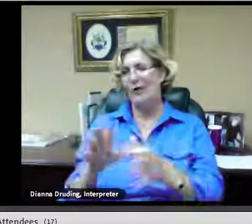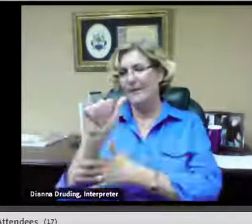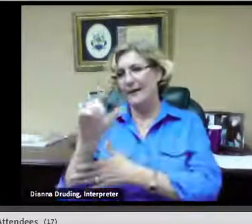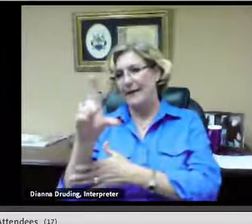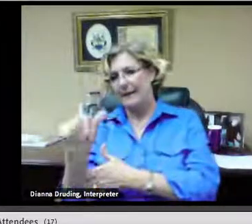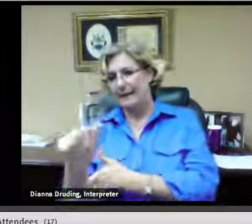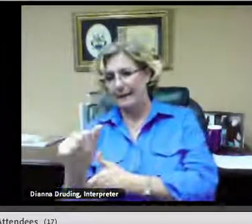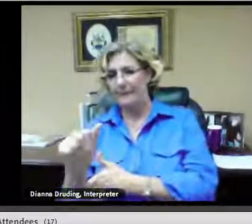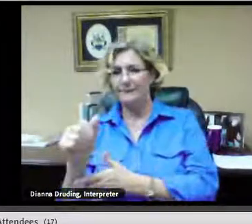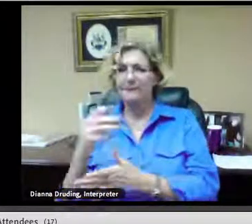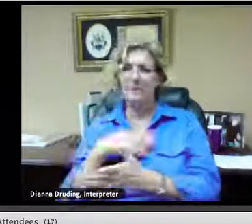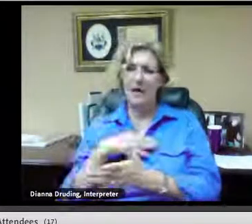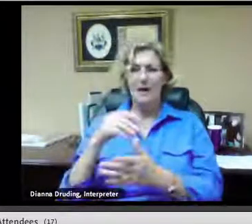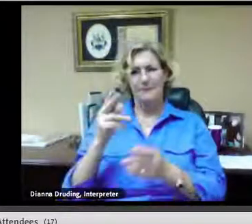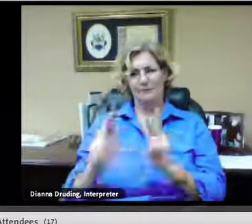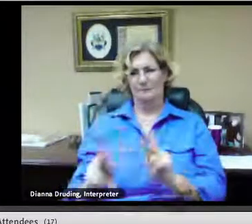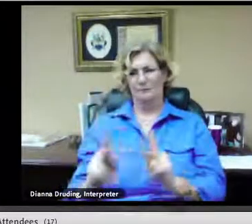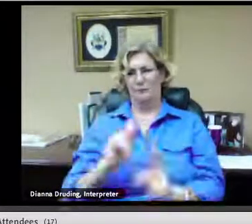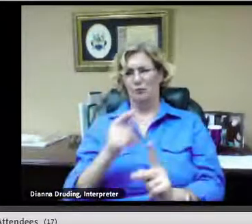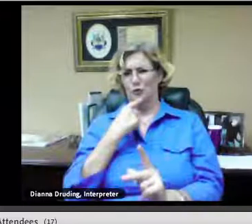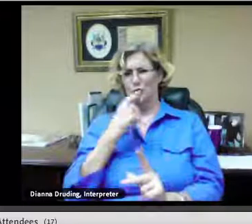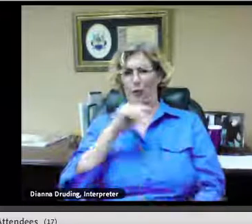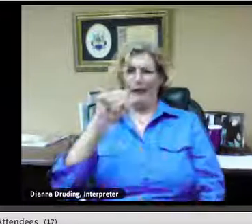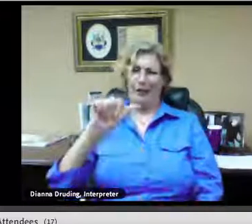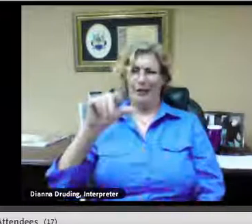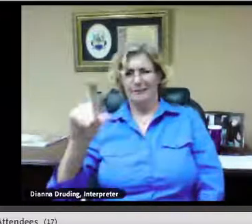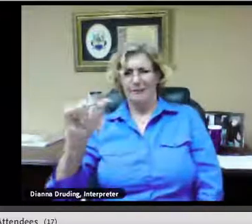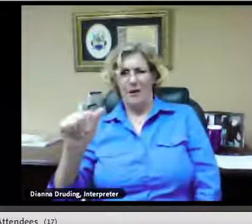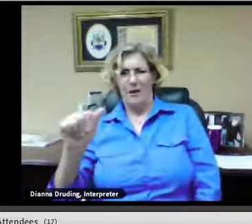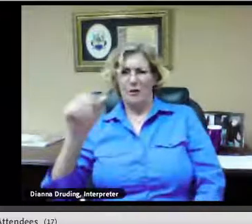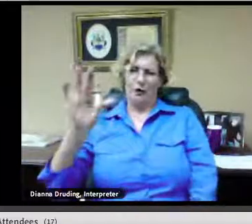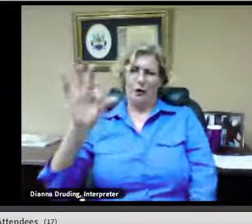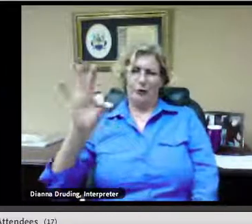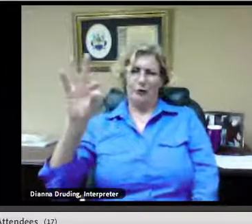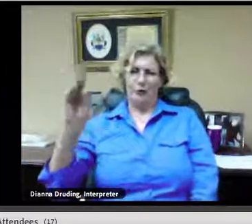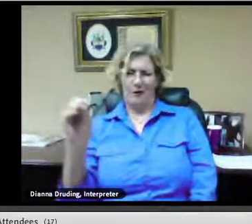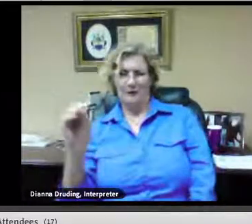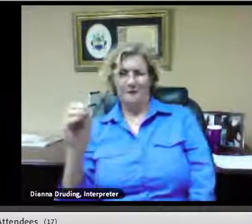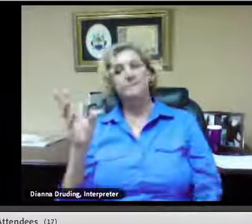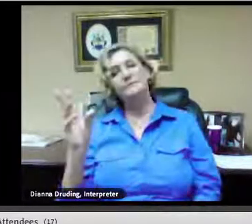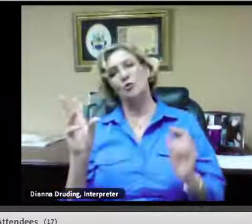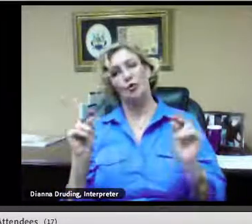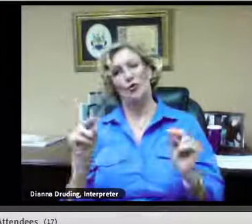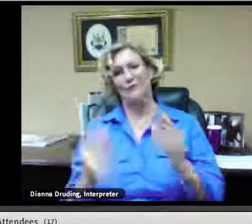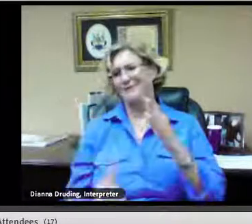And you realize, you know, it didn't just spring up out of nowhere. But I just wanted to give you some key turning points,